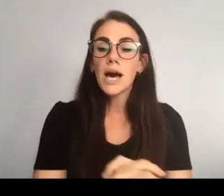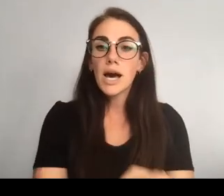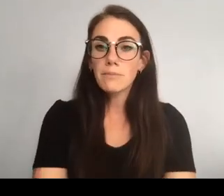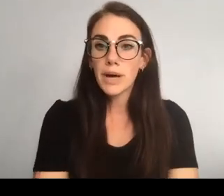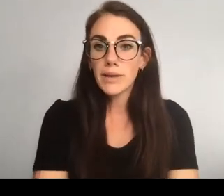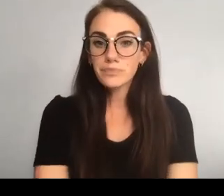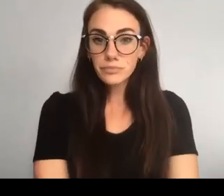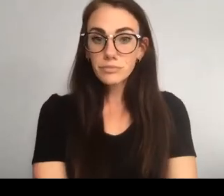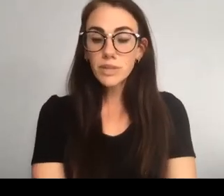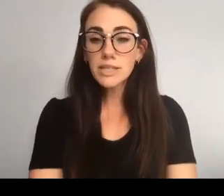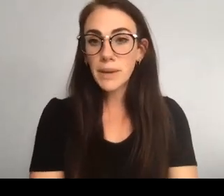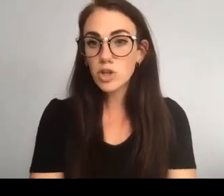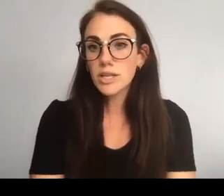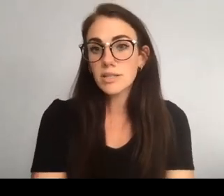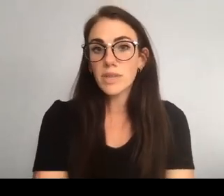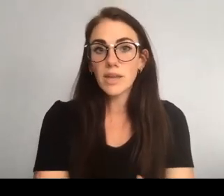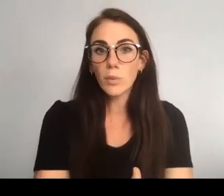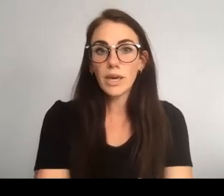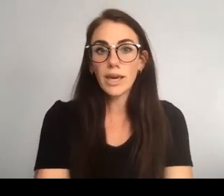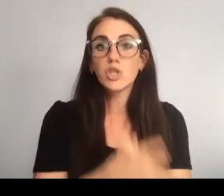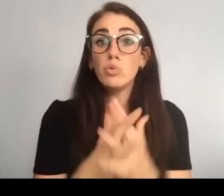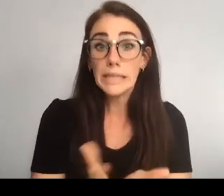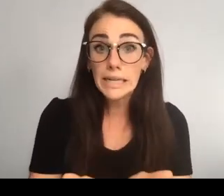But depiction is something that we is unique